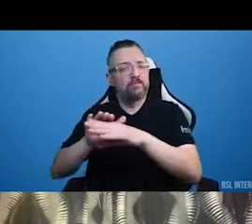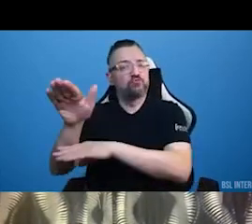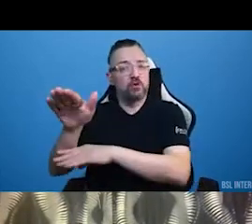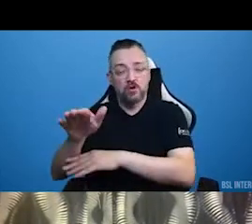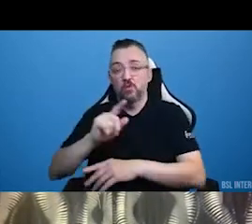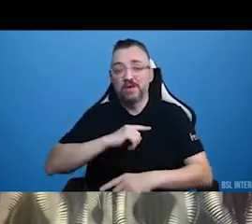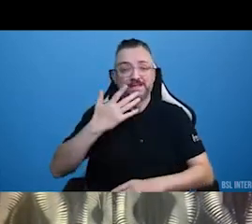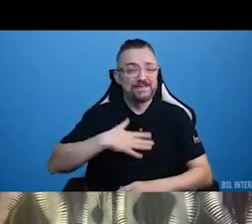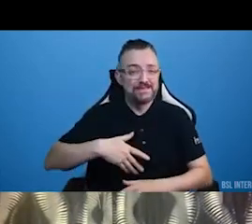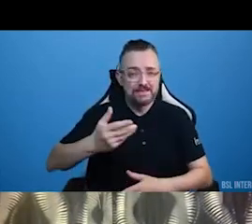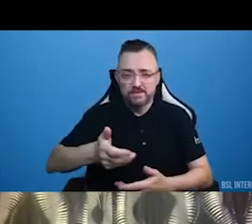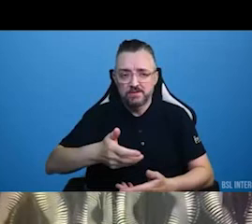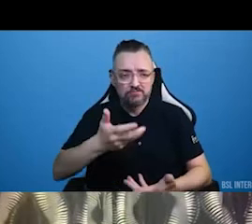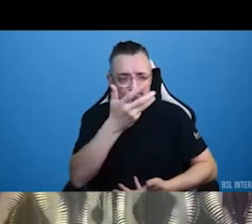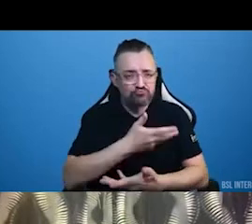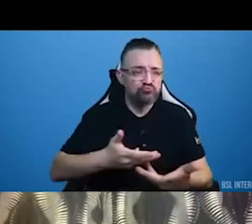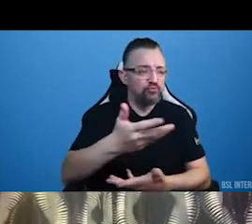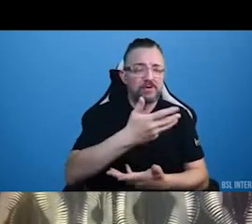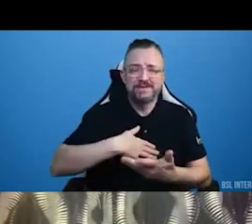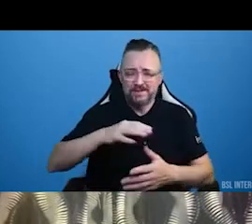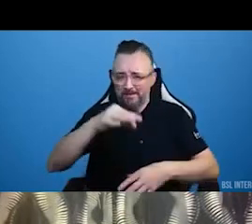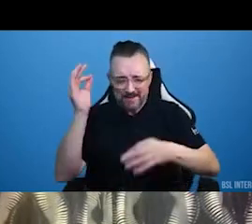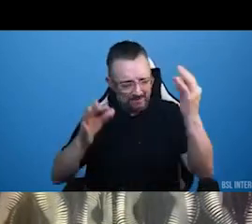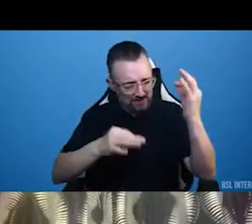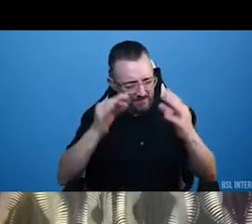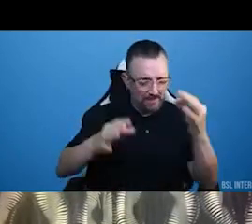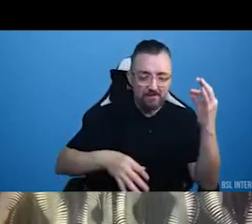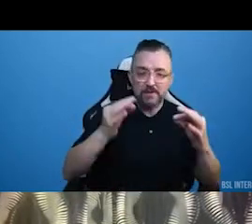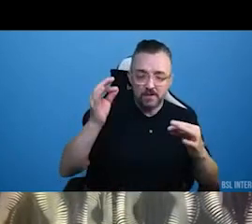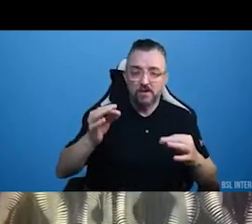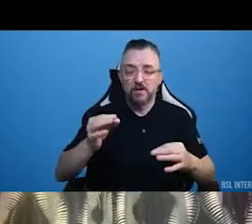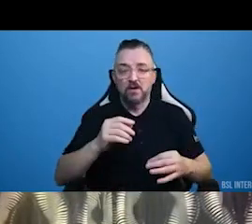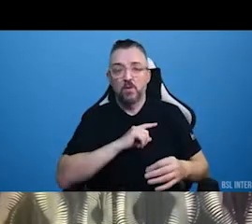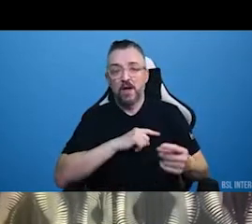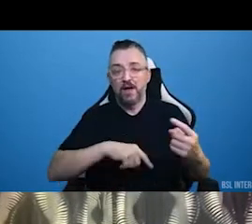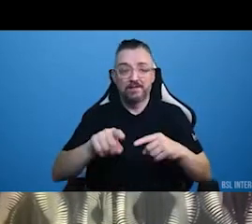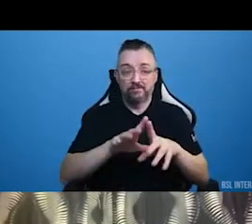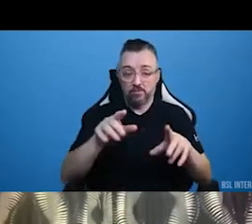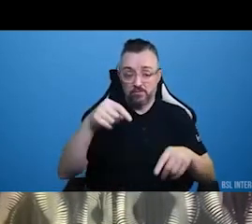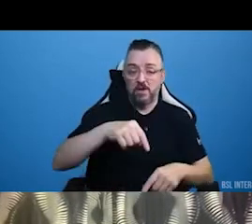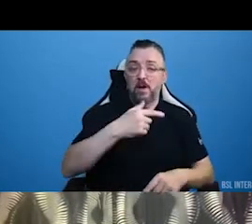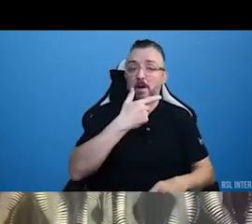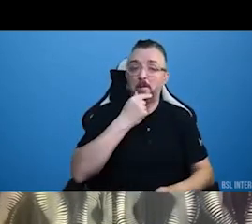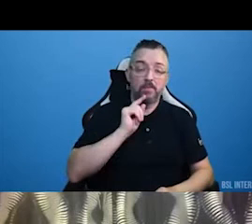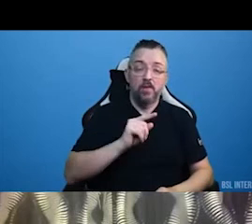and unpack our political system and create participatory democracy, such as people's and citizens' assemblies, we're going to keep hitting the same barriers,